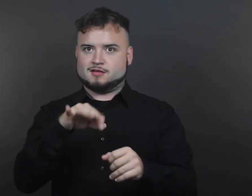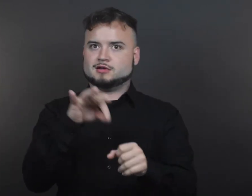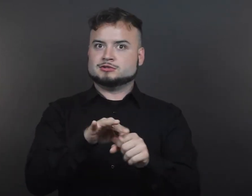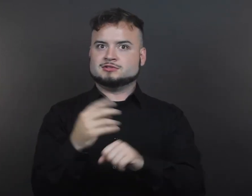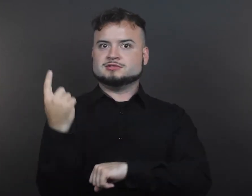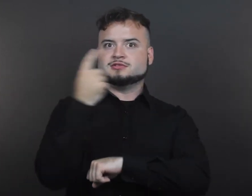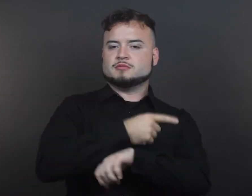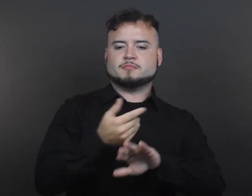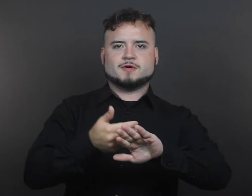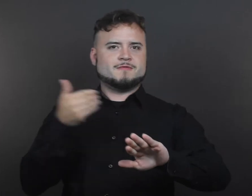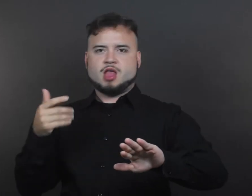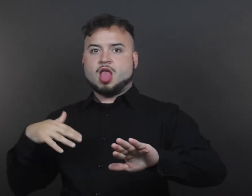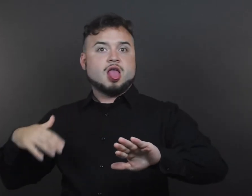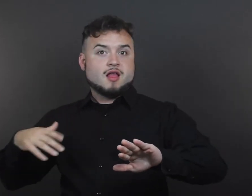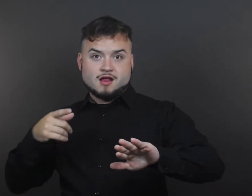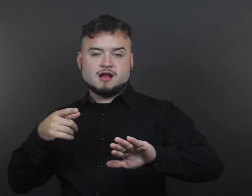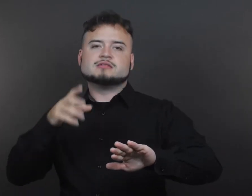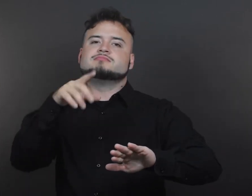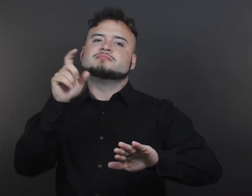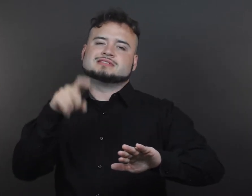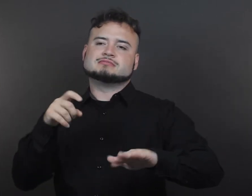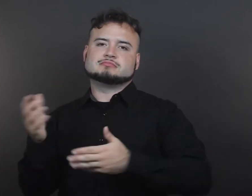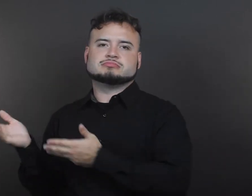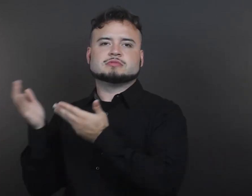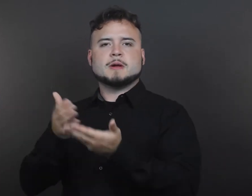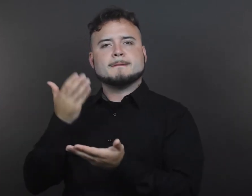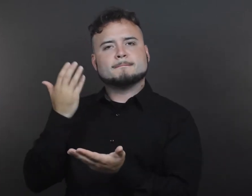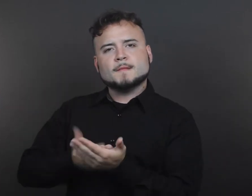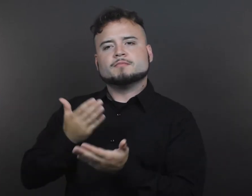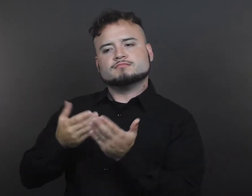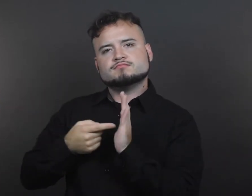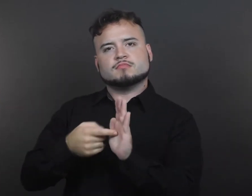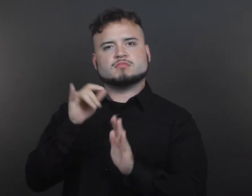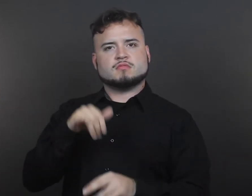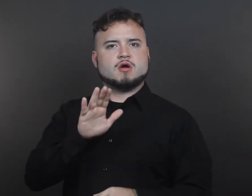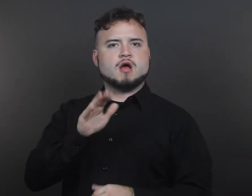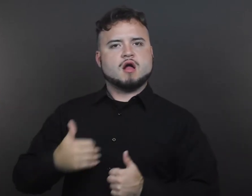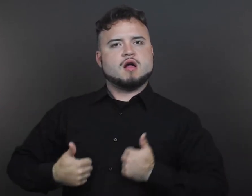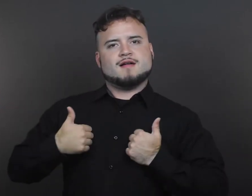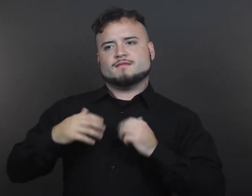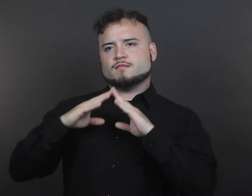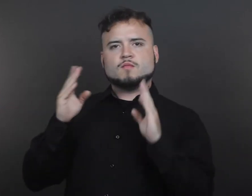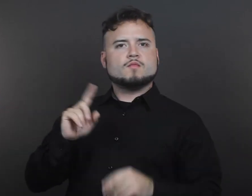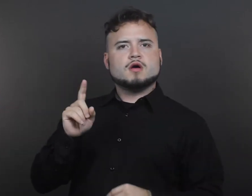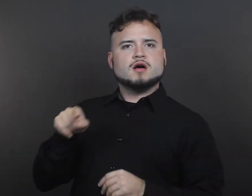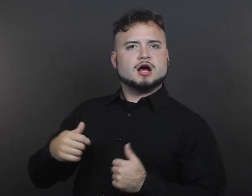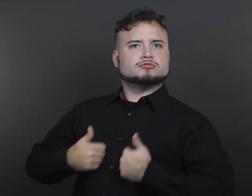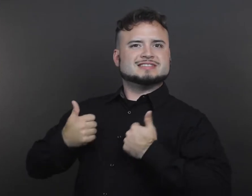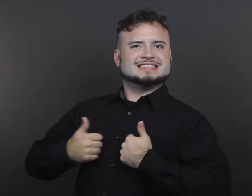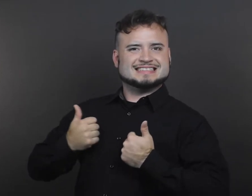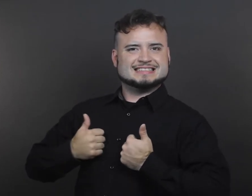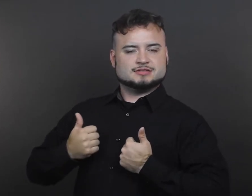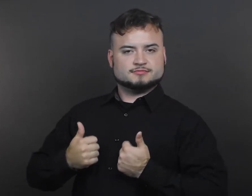If you did not register before Election Day, you must show proof of your current address.